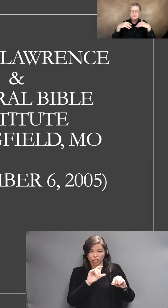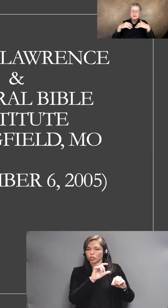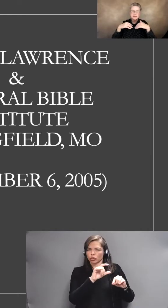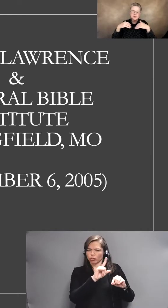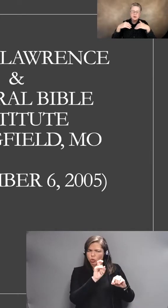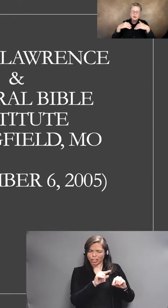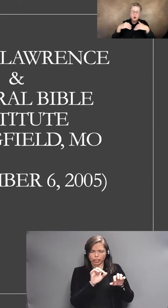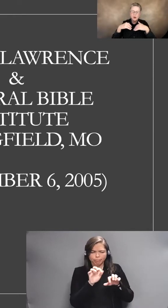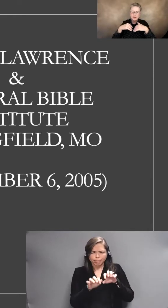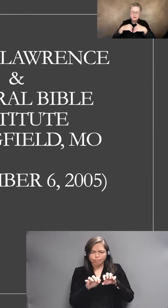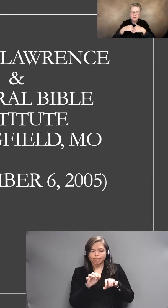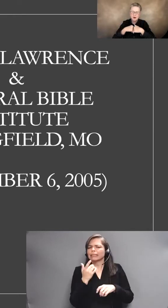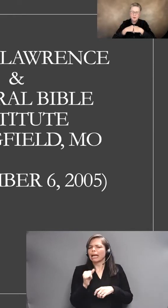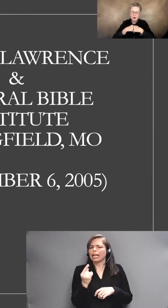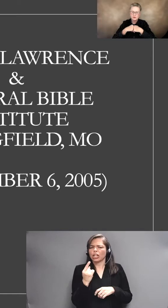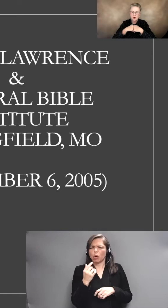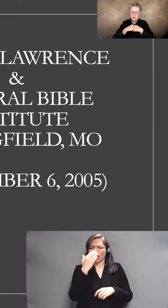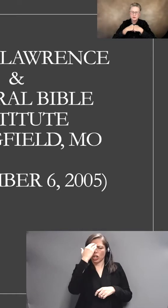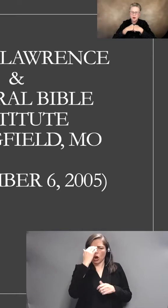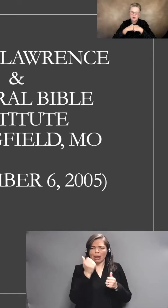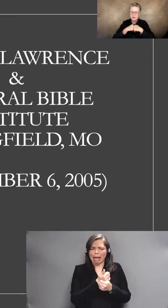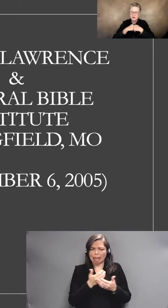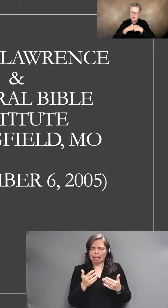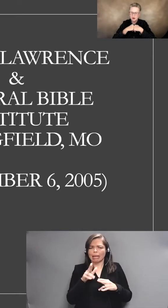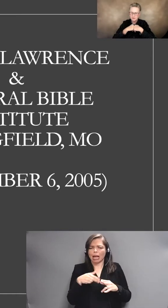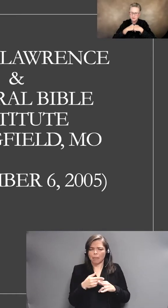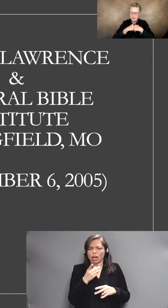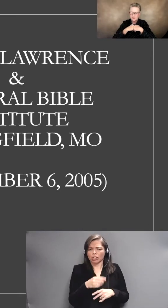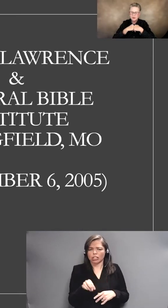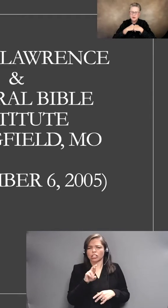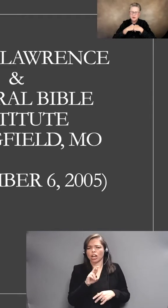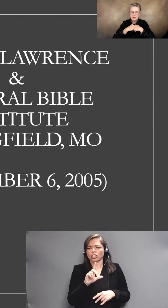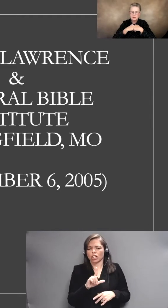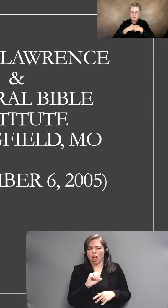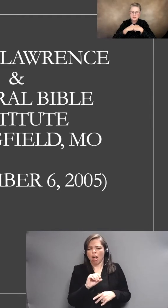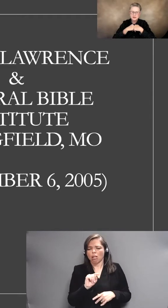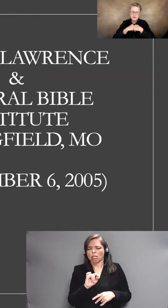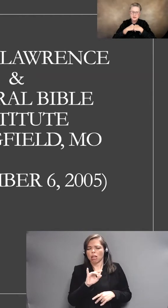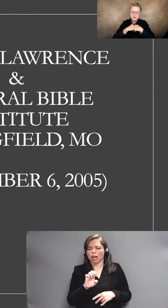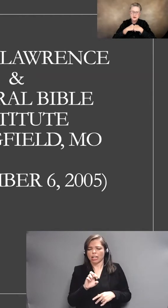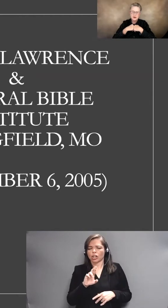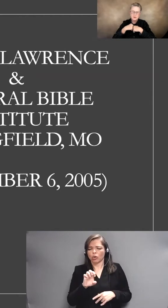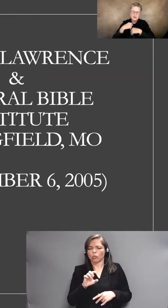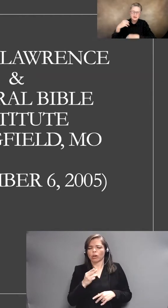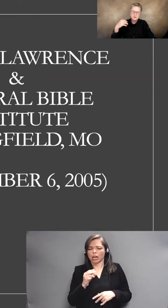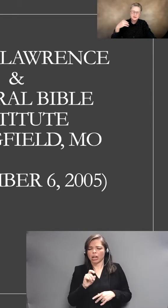does anybody know anything about Dr. Lottie Riekehof, because it has been